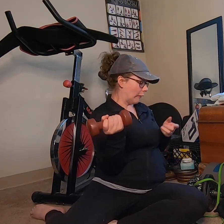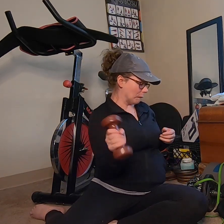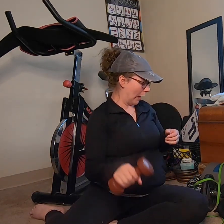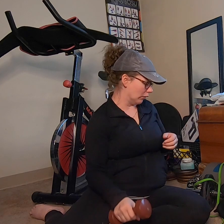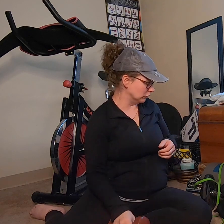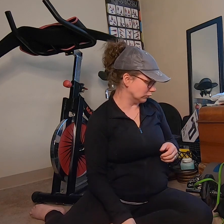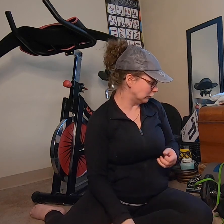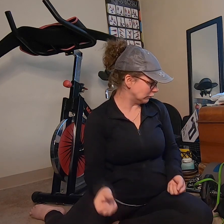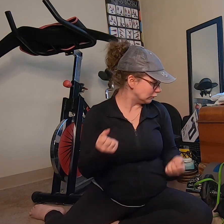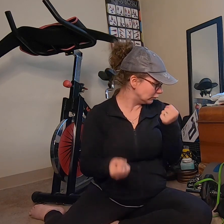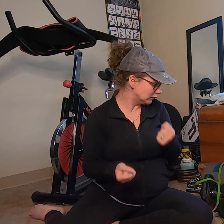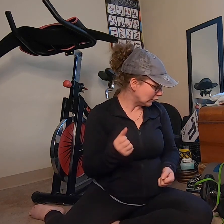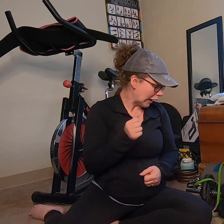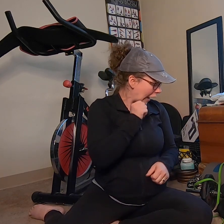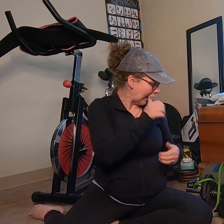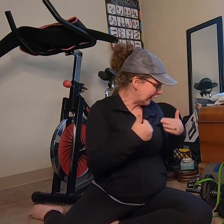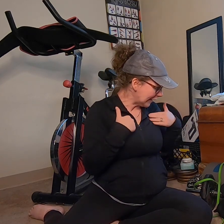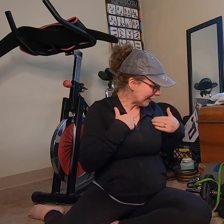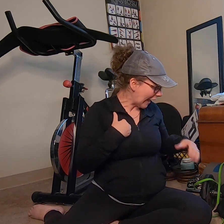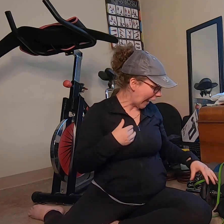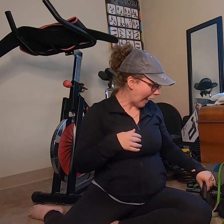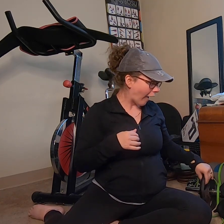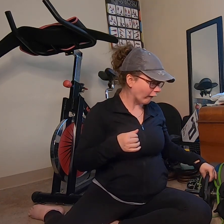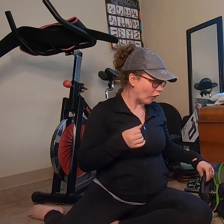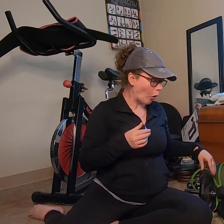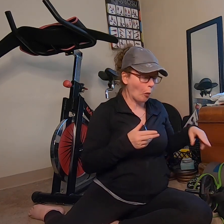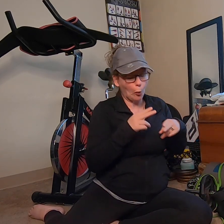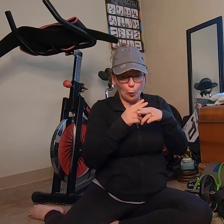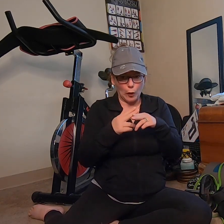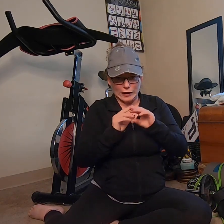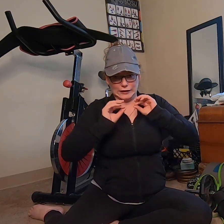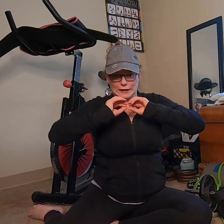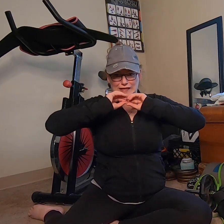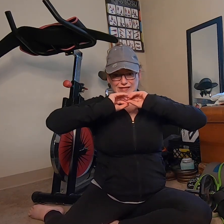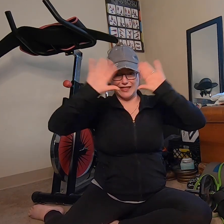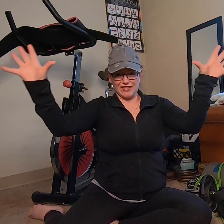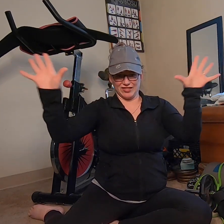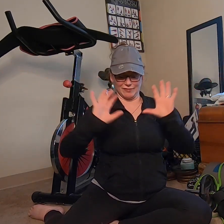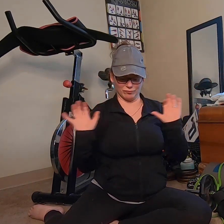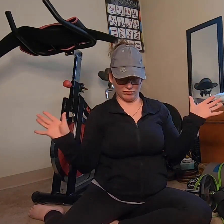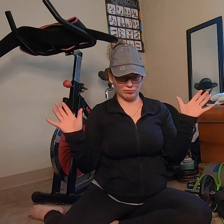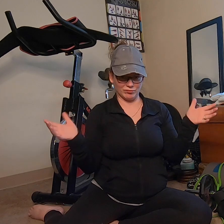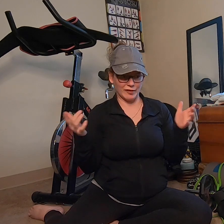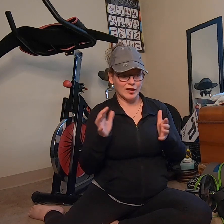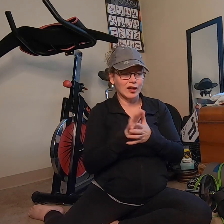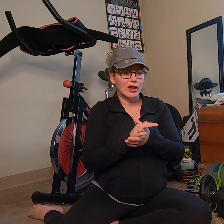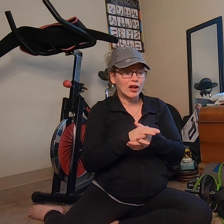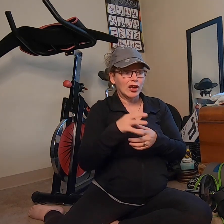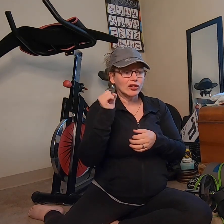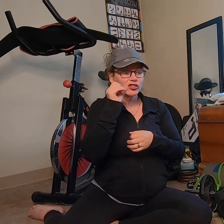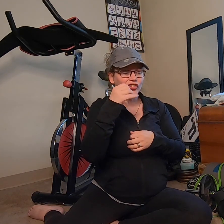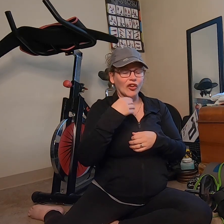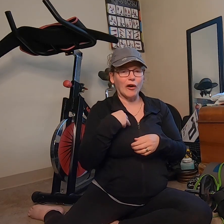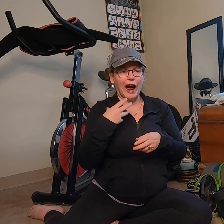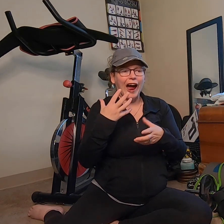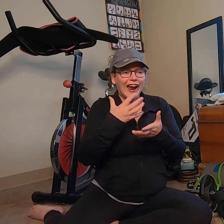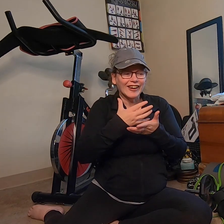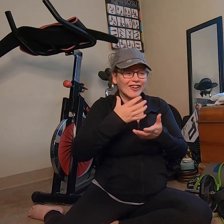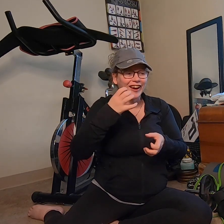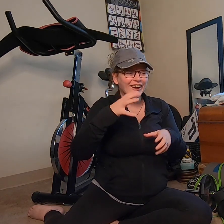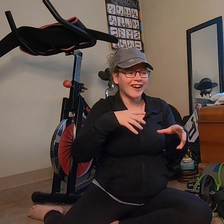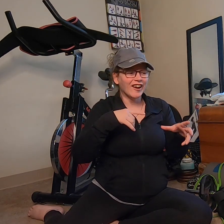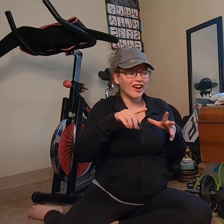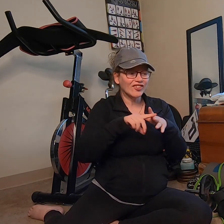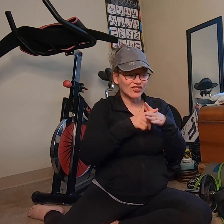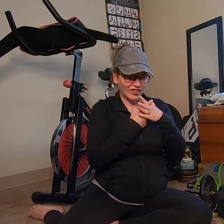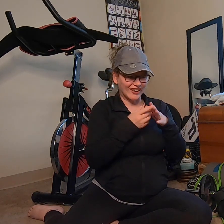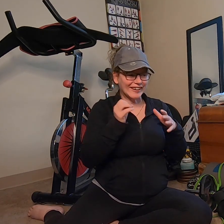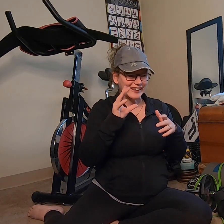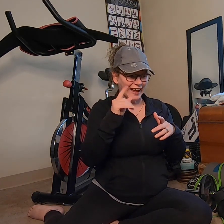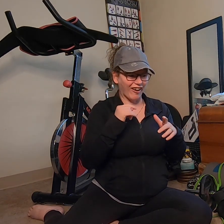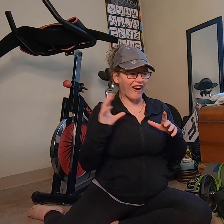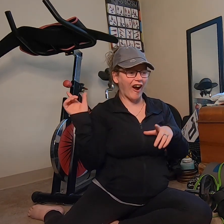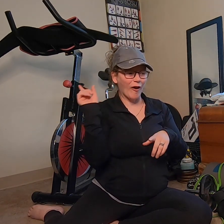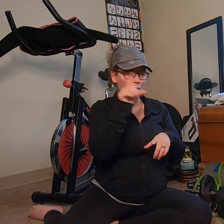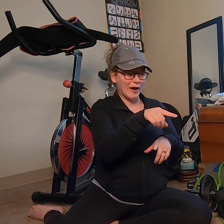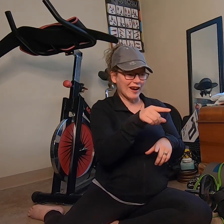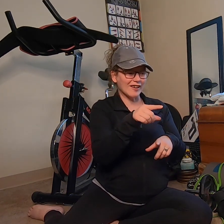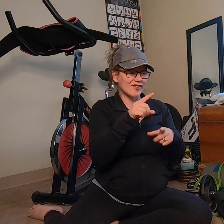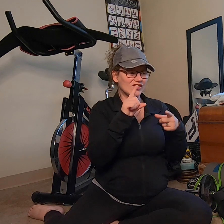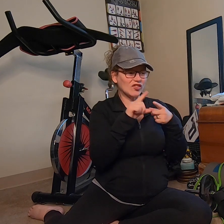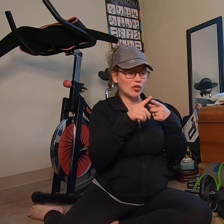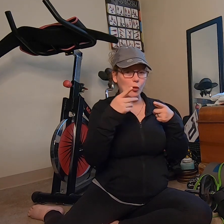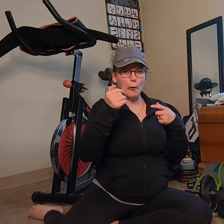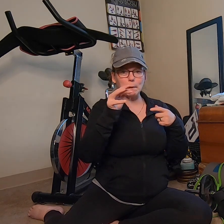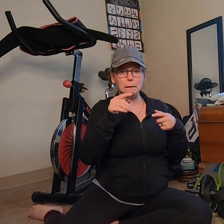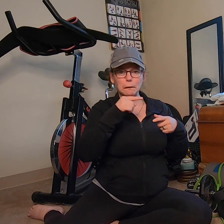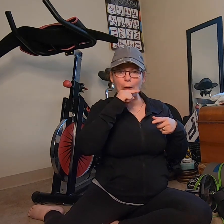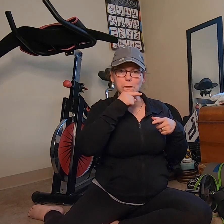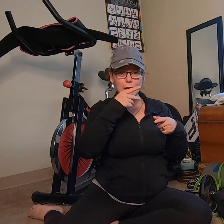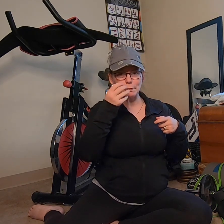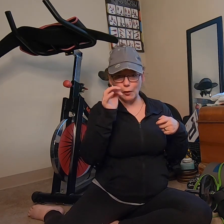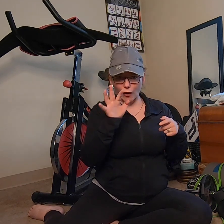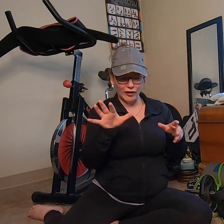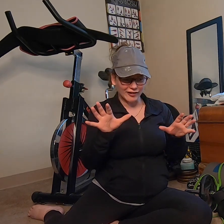dumbbell and they have nothing so I started out I went to a public park